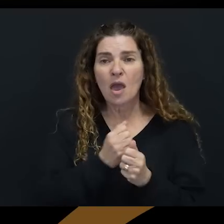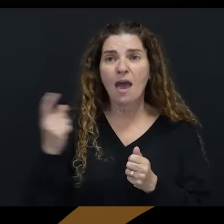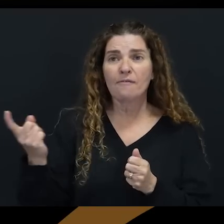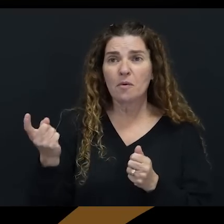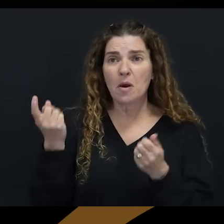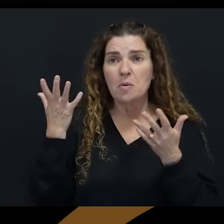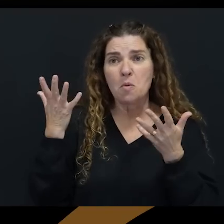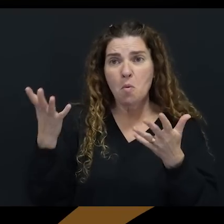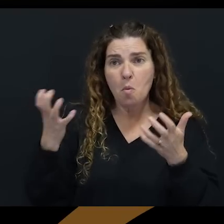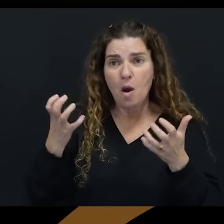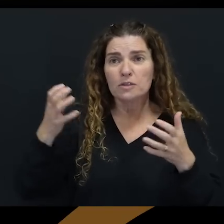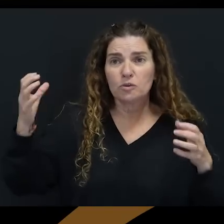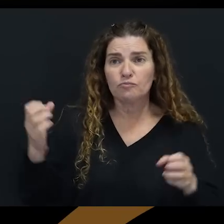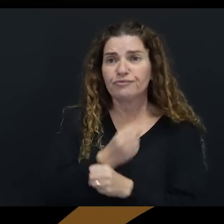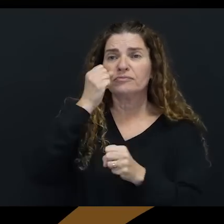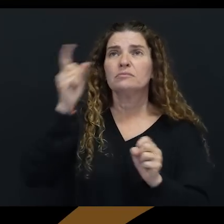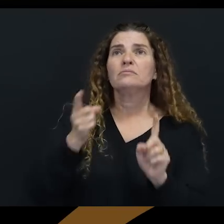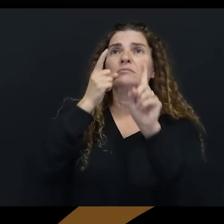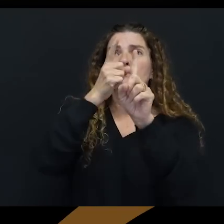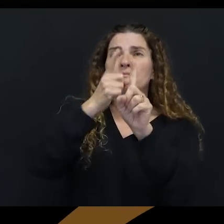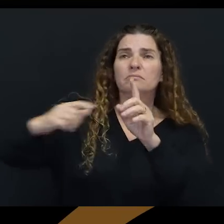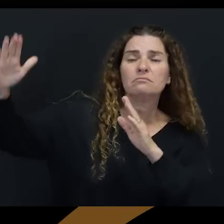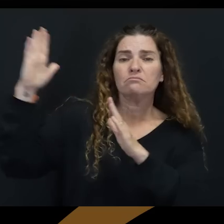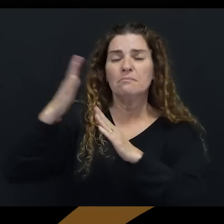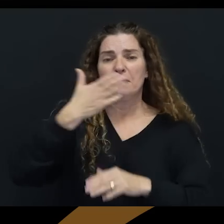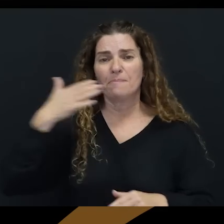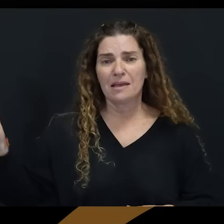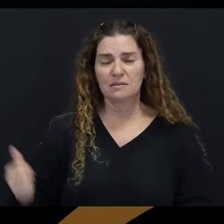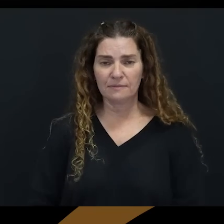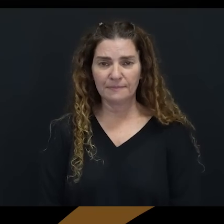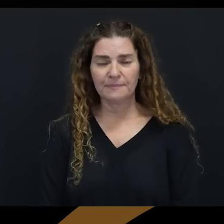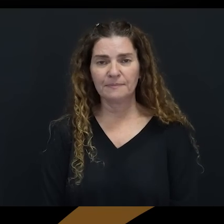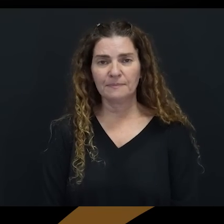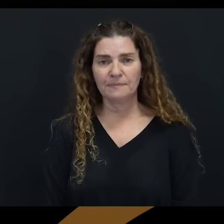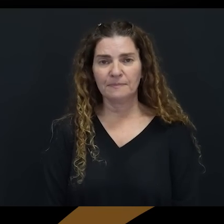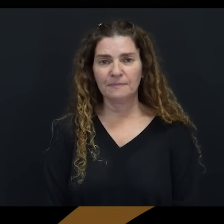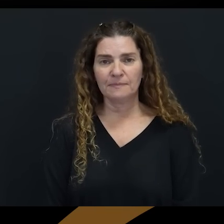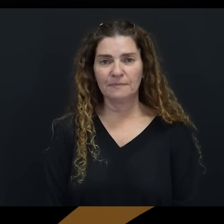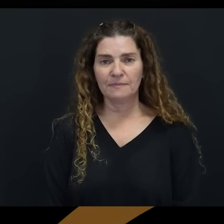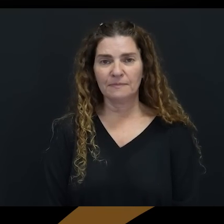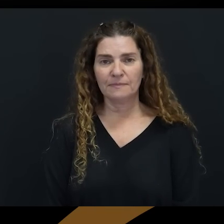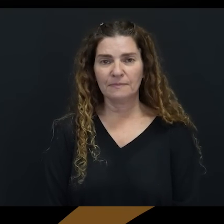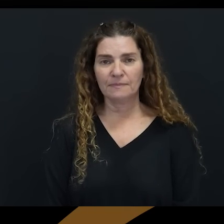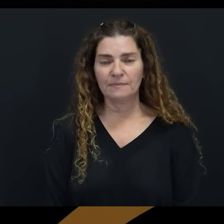Everyone is going out there for the same reason to be the best. [Beep] All you children gather round